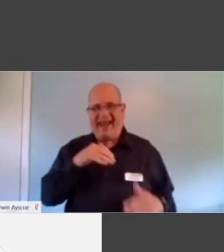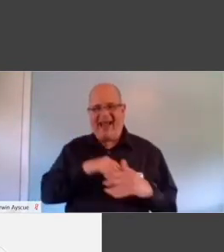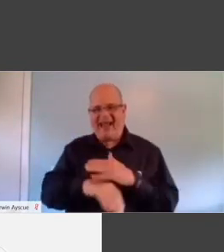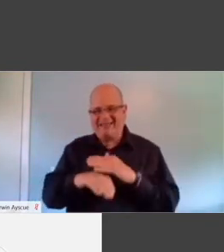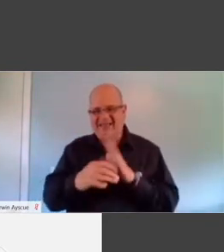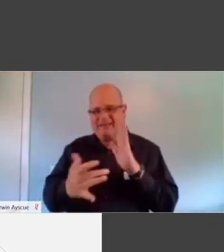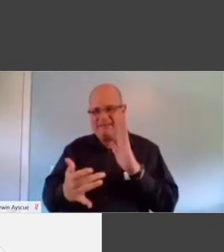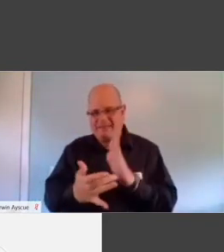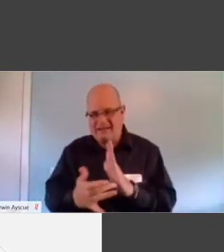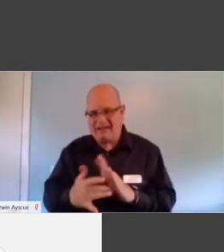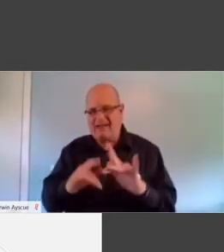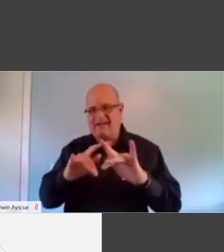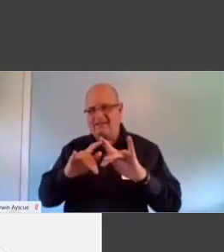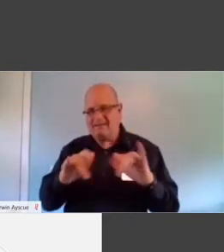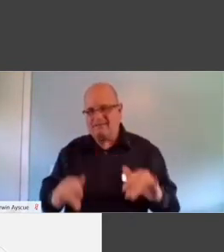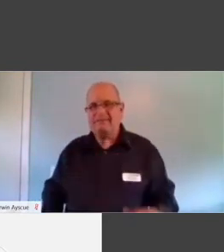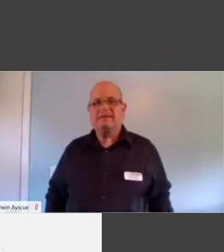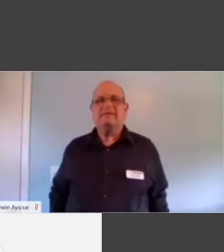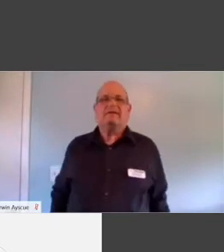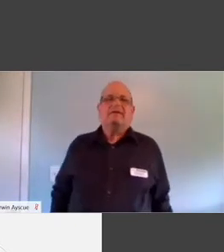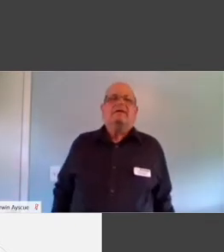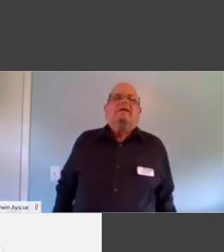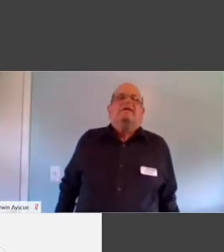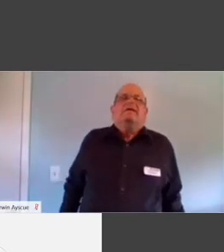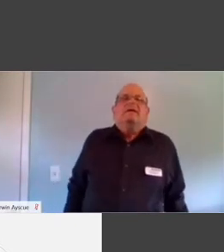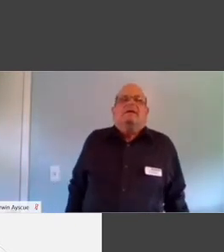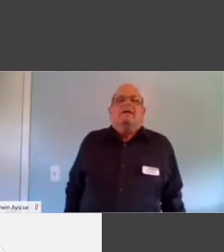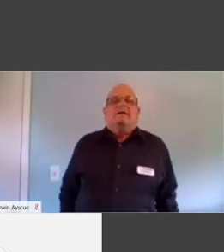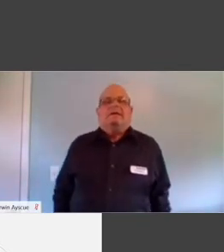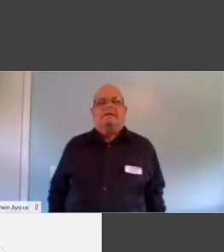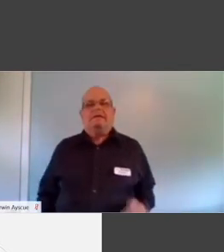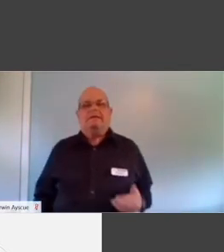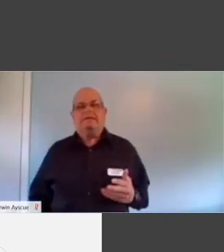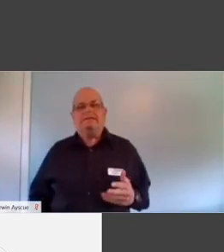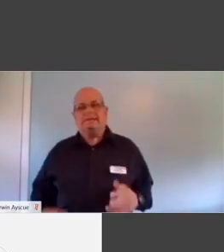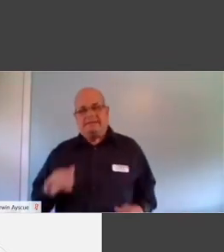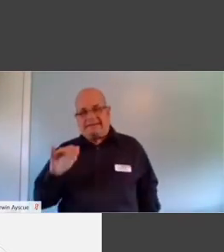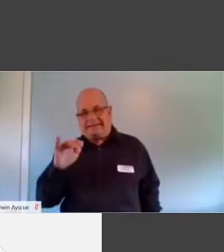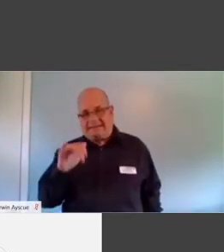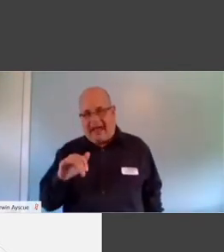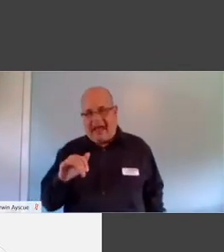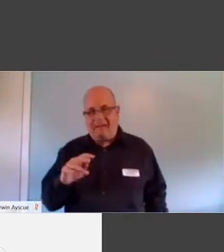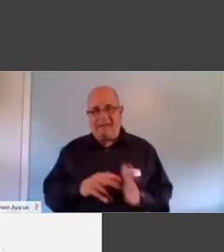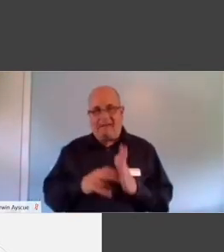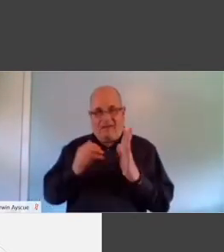device. So that leaves these children without AT assistance